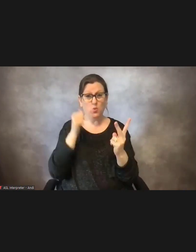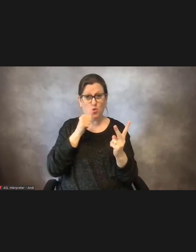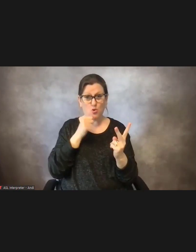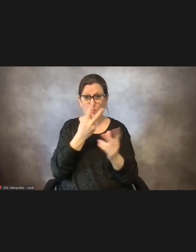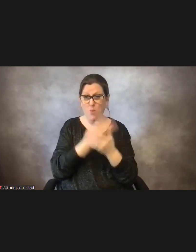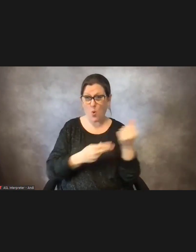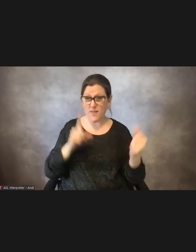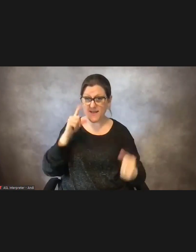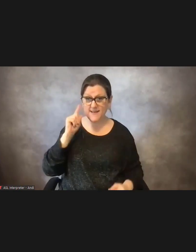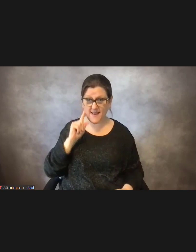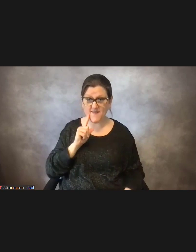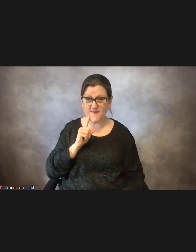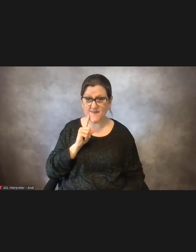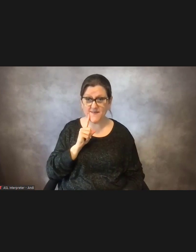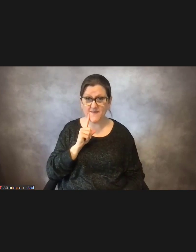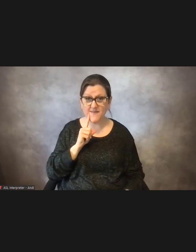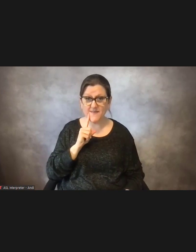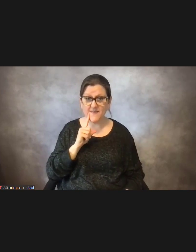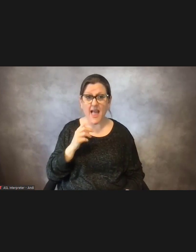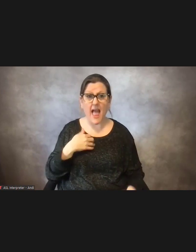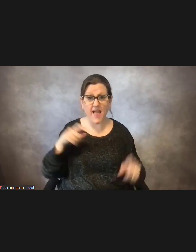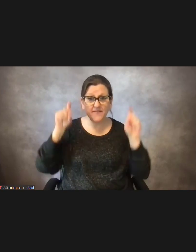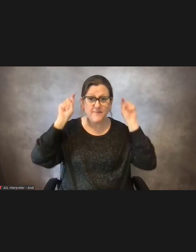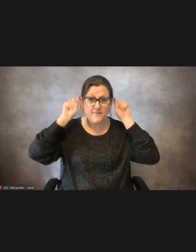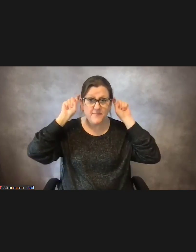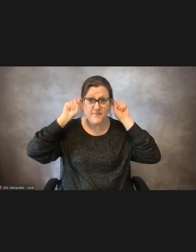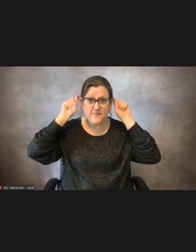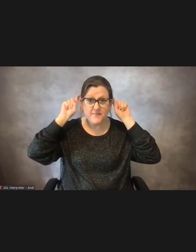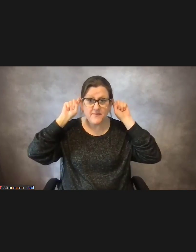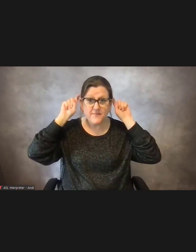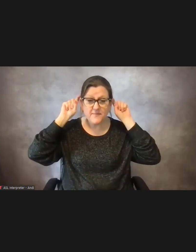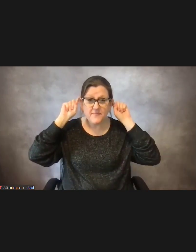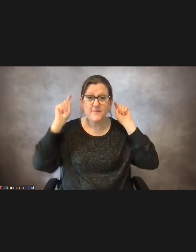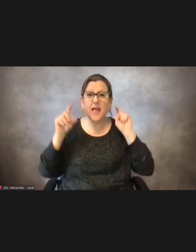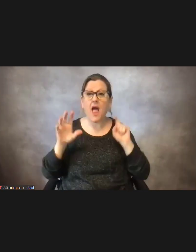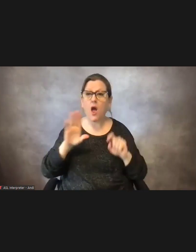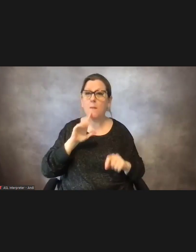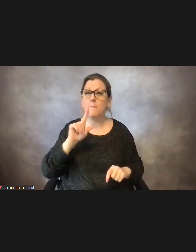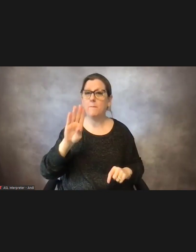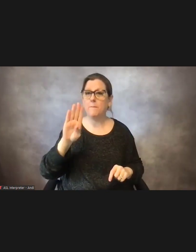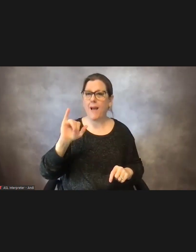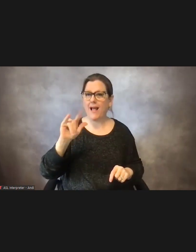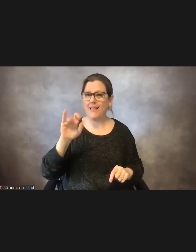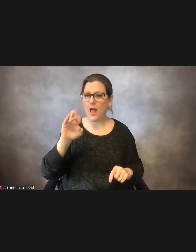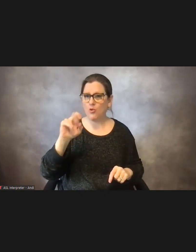Those two girls are deaf. They both have hearing aids, they're bilat sensorily deaf and,